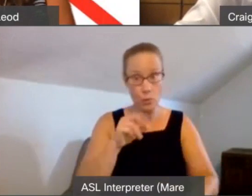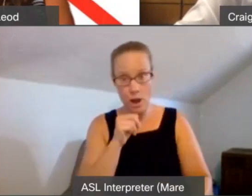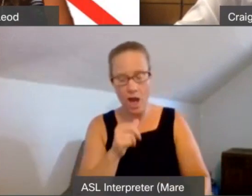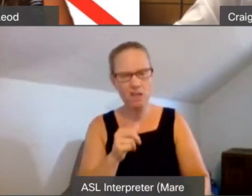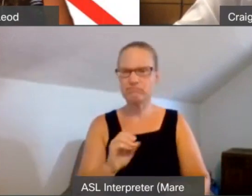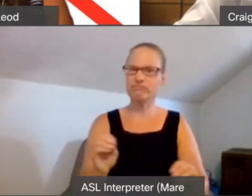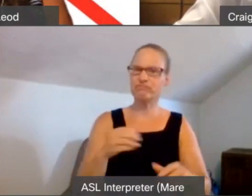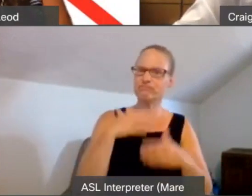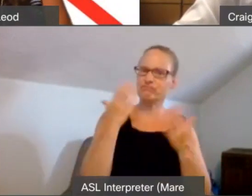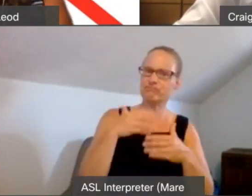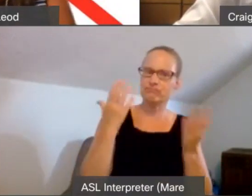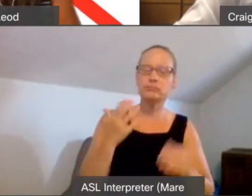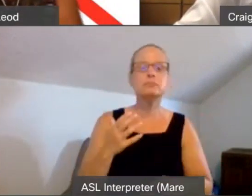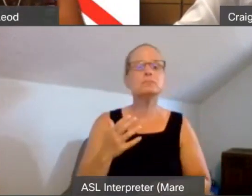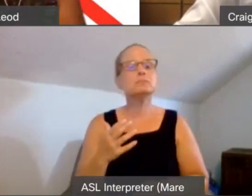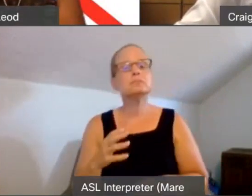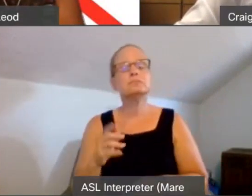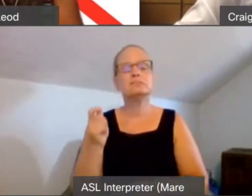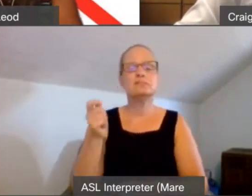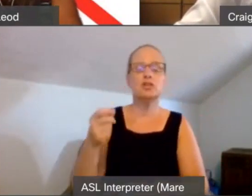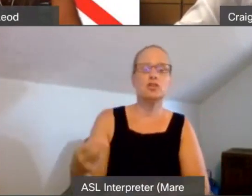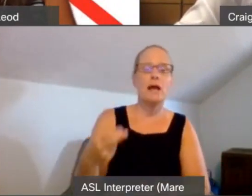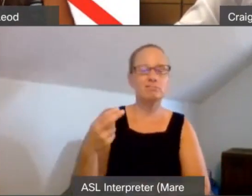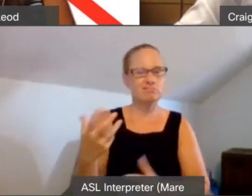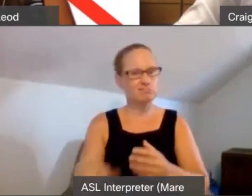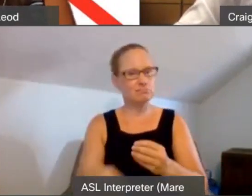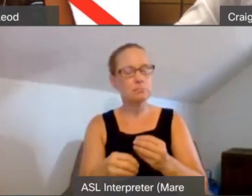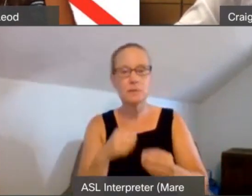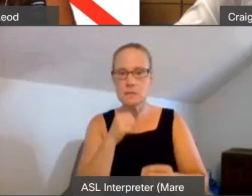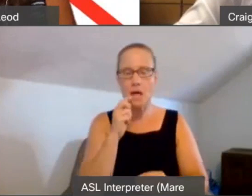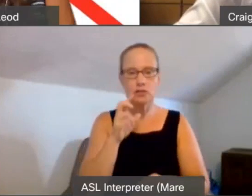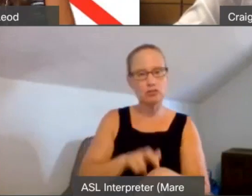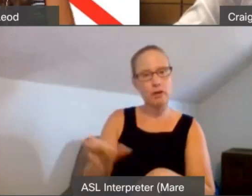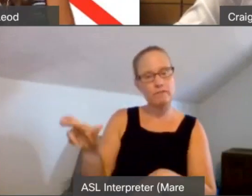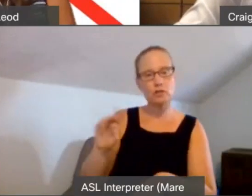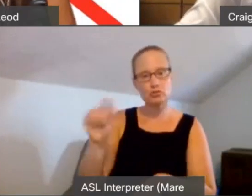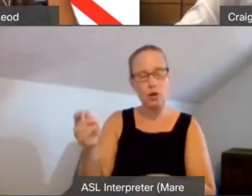the doctor elaborate on that. It's not just the referral to drug court it's the retainment.